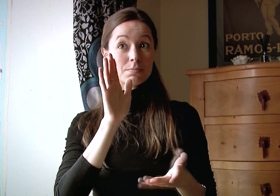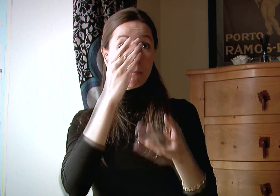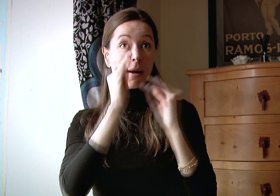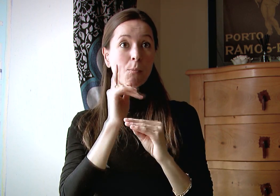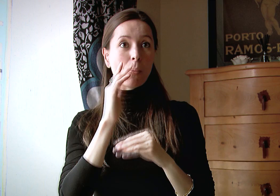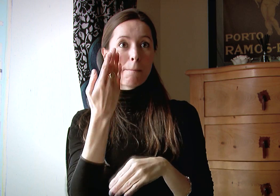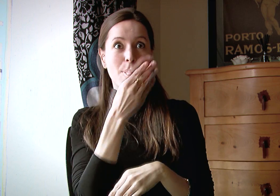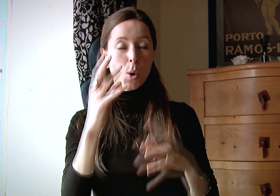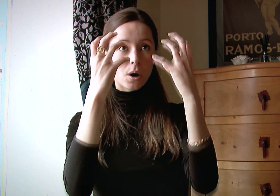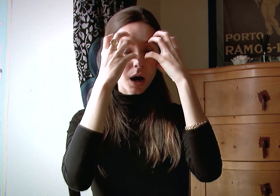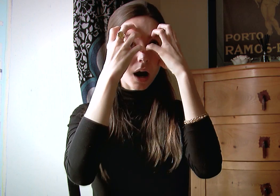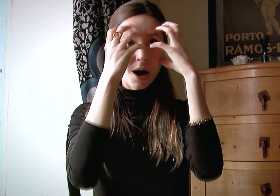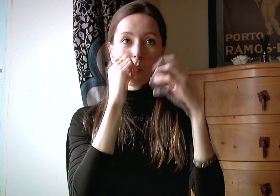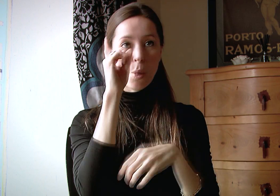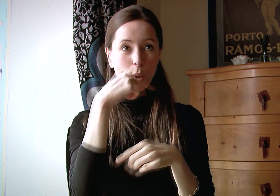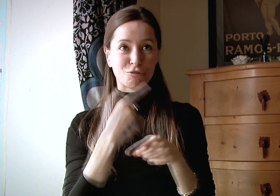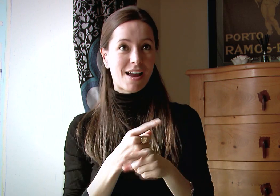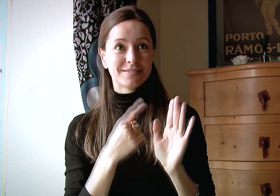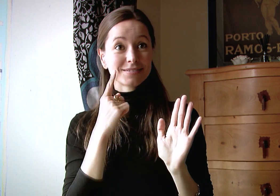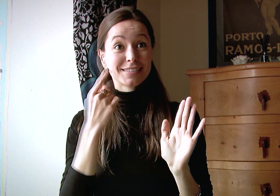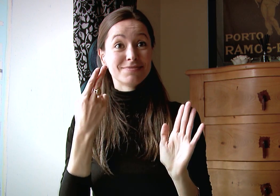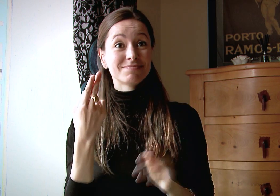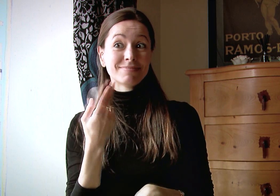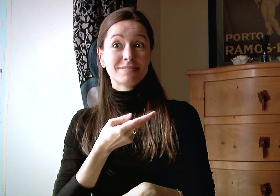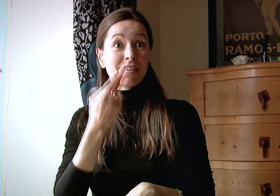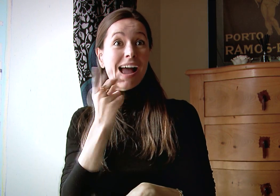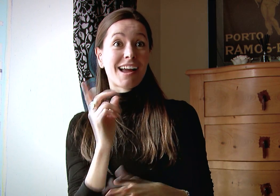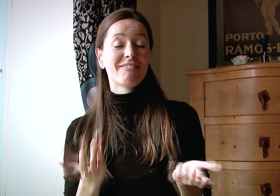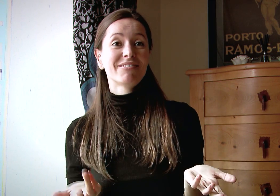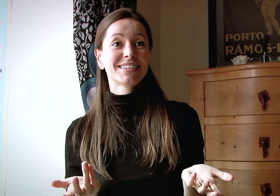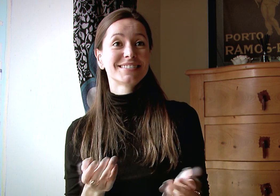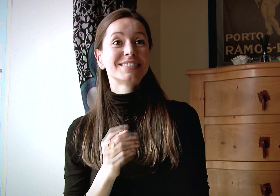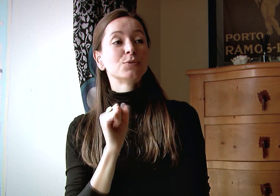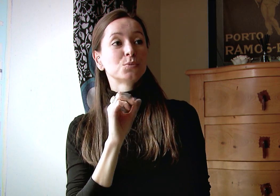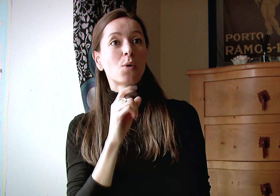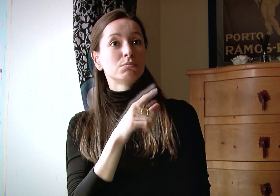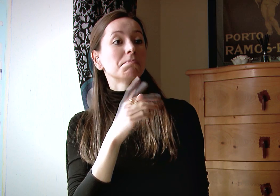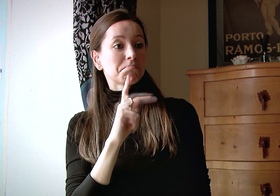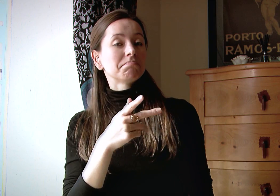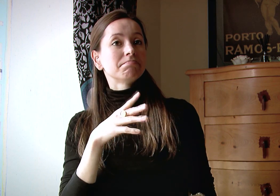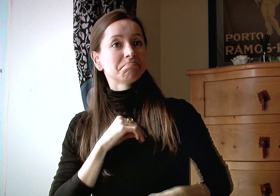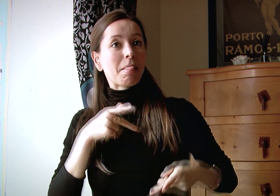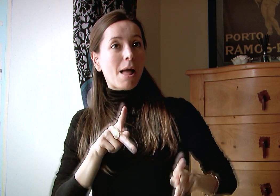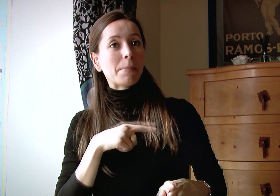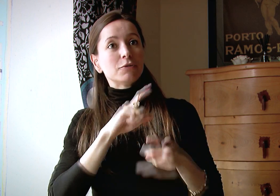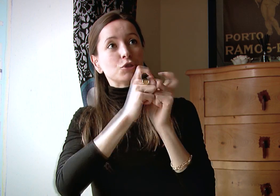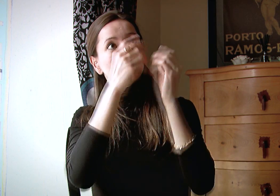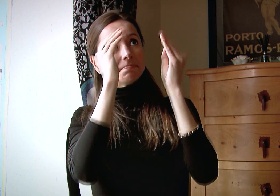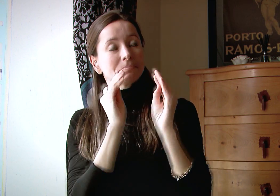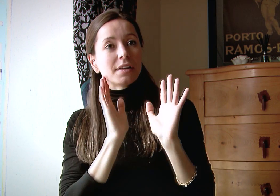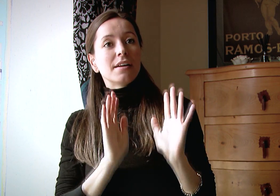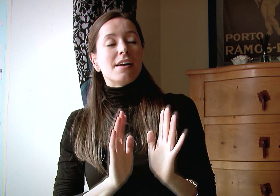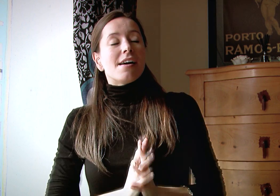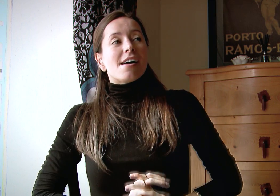really pop. It wouldn't look good. It's HD. She finally allowed me to change her makeup.